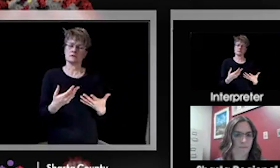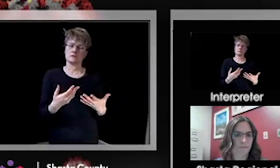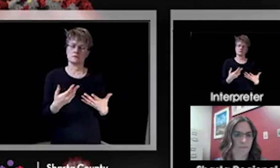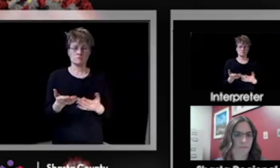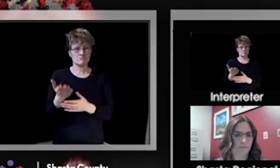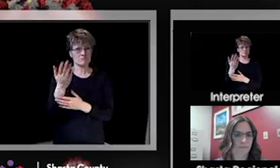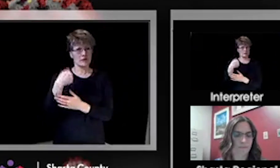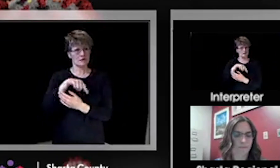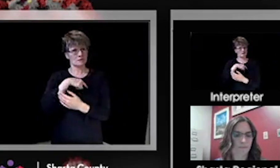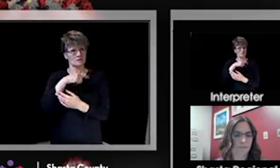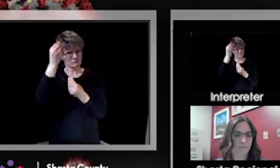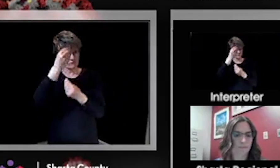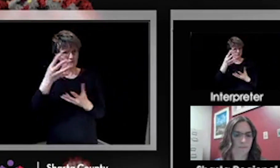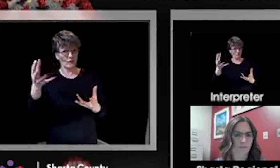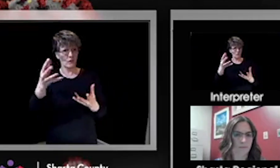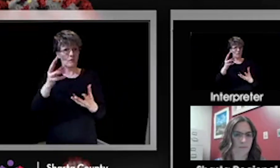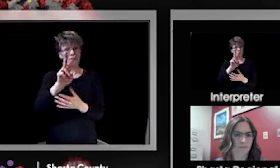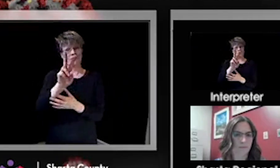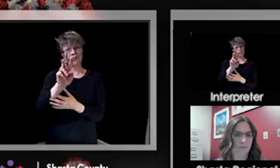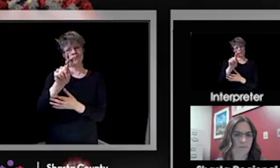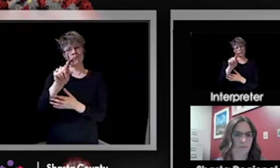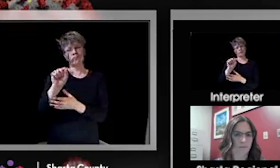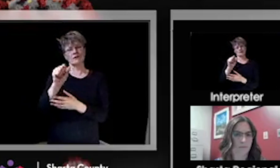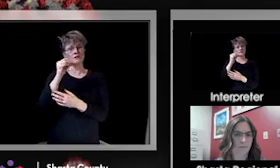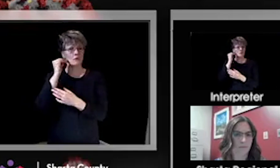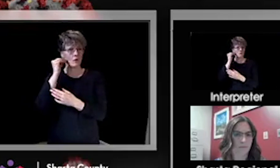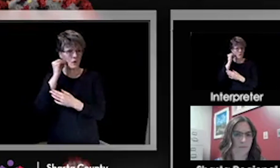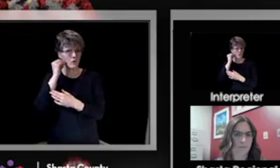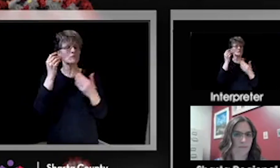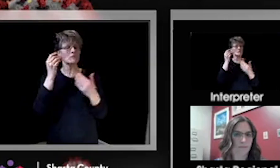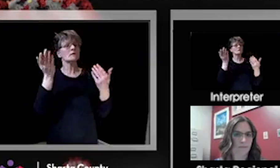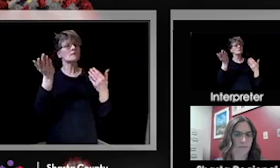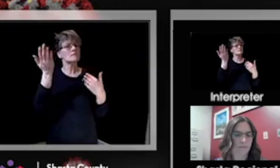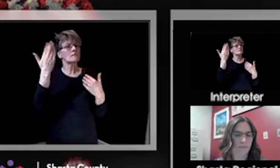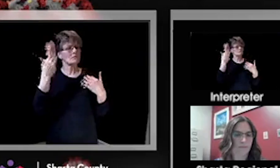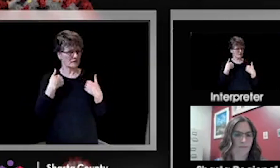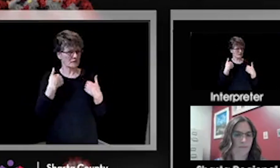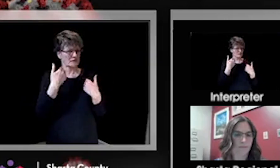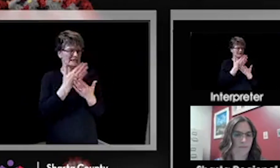Home is a place where there have been people who have been associated with that facility